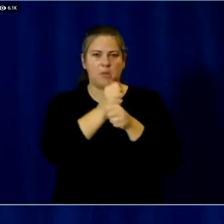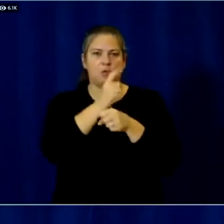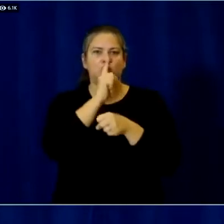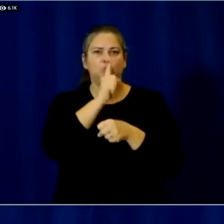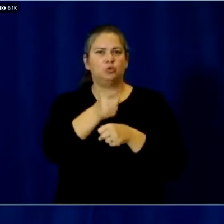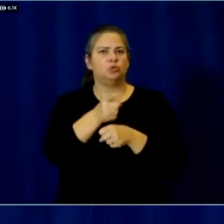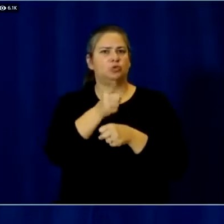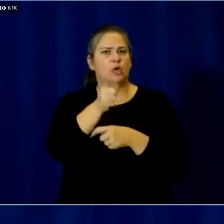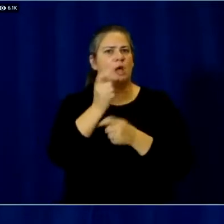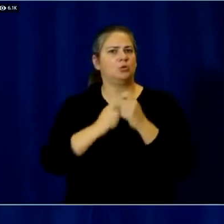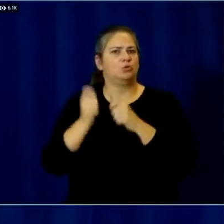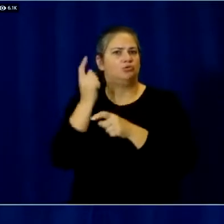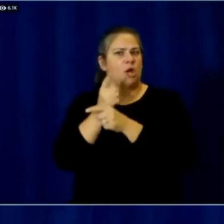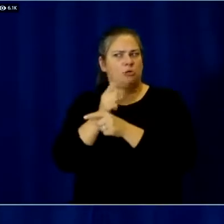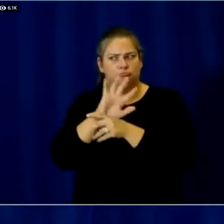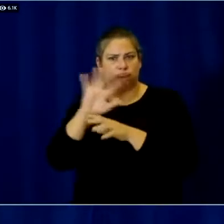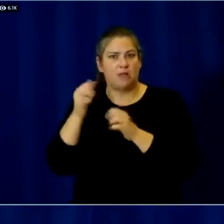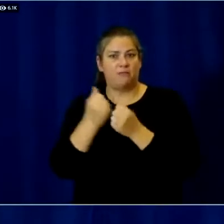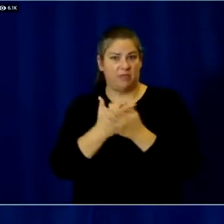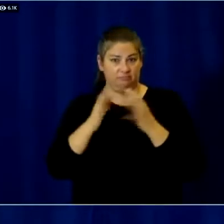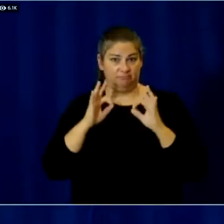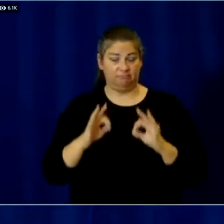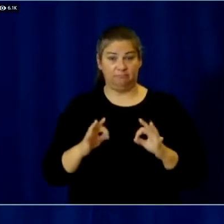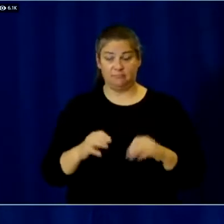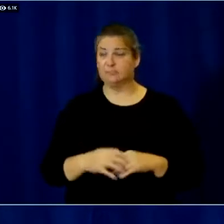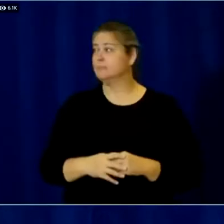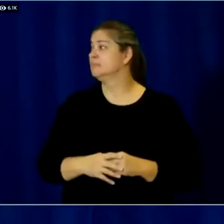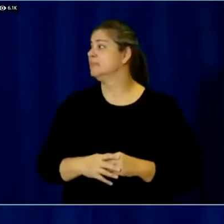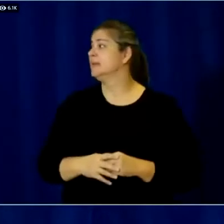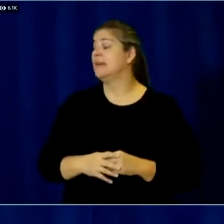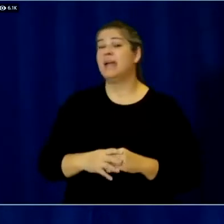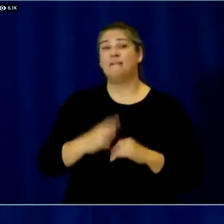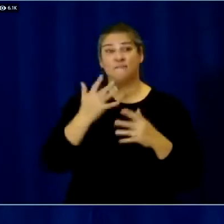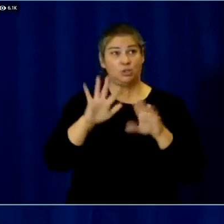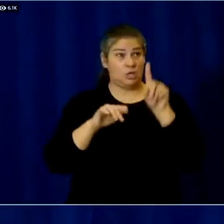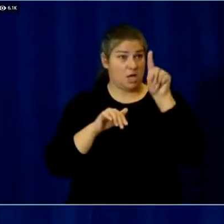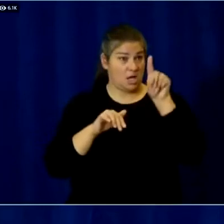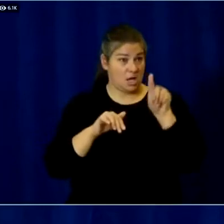Finally. Last but not least, here's your absentee ballot. It's two sided.